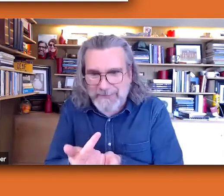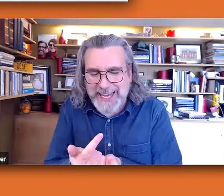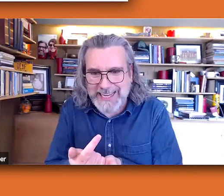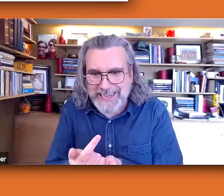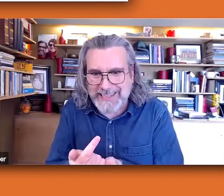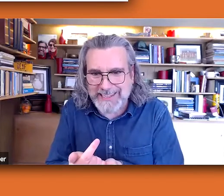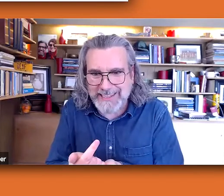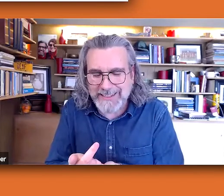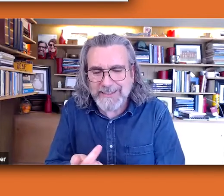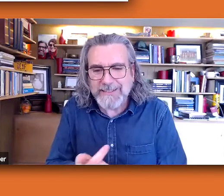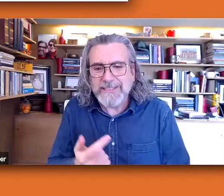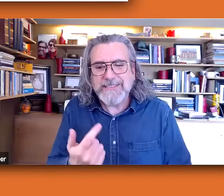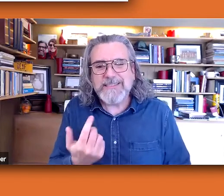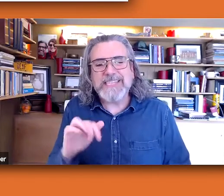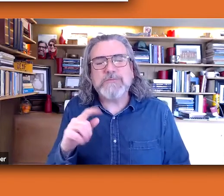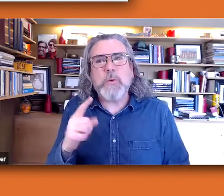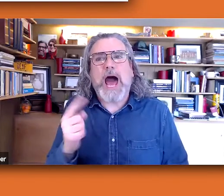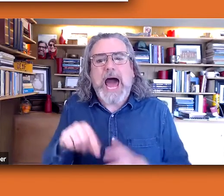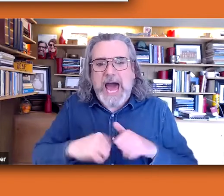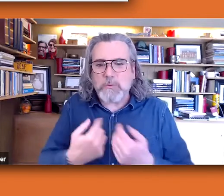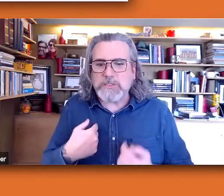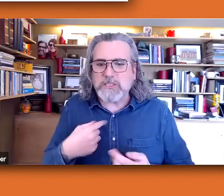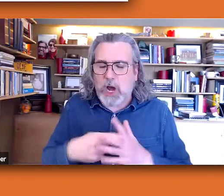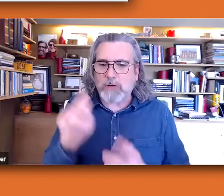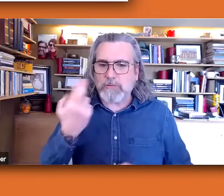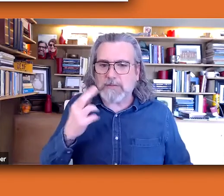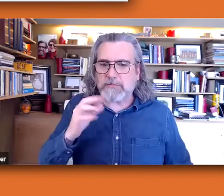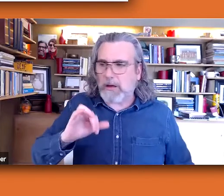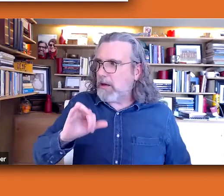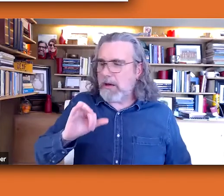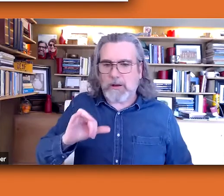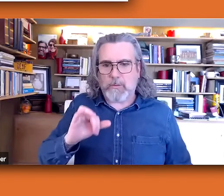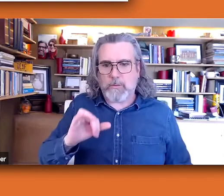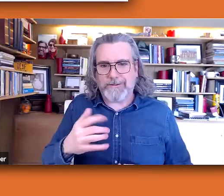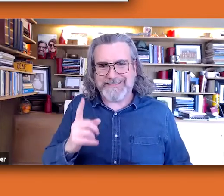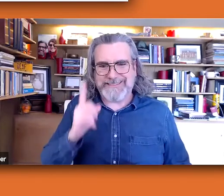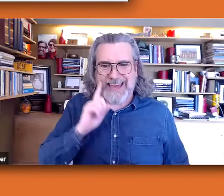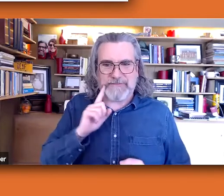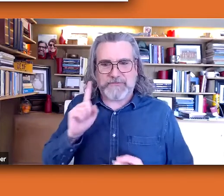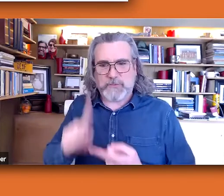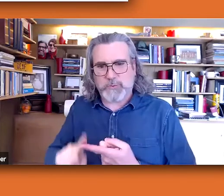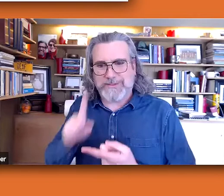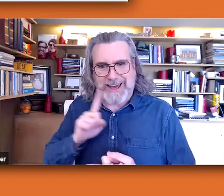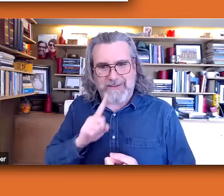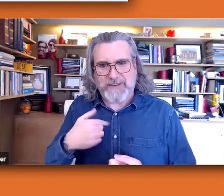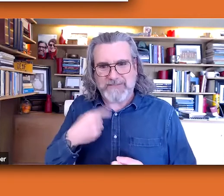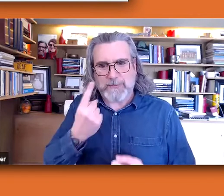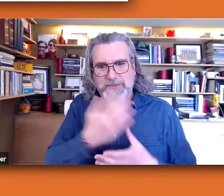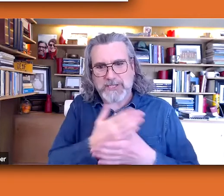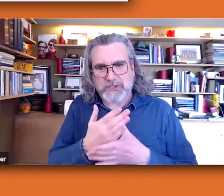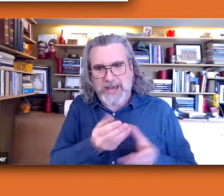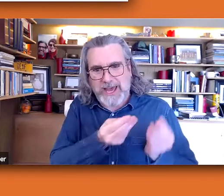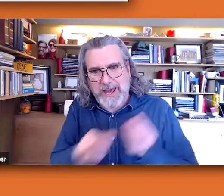and staying and graduating. And I realized that Deaf people have information